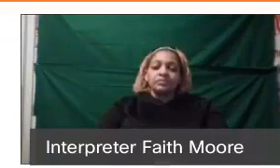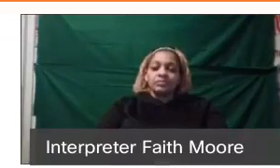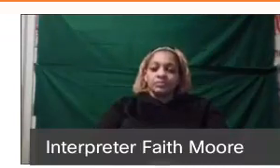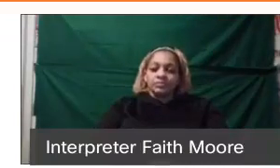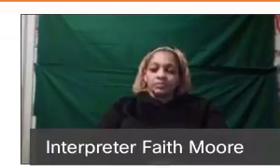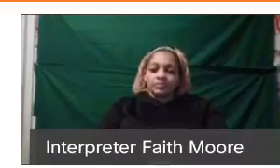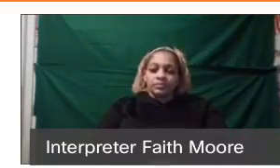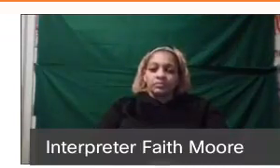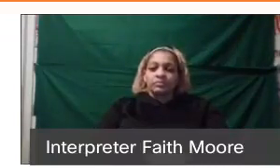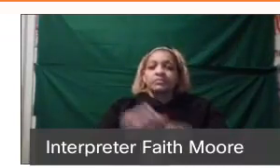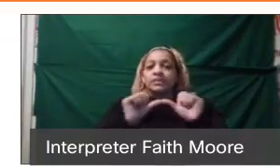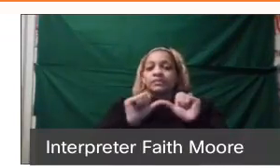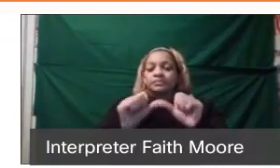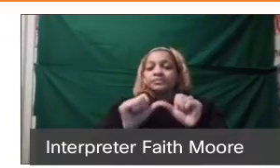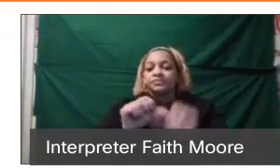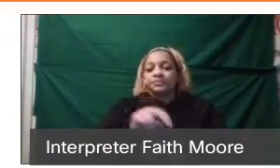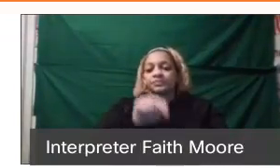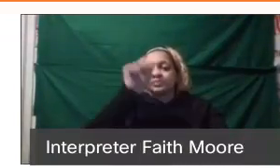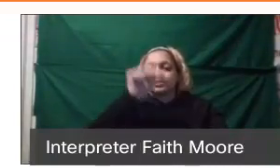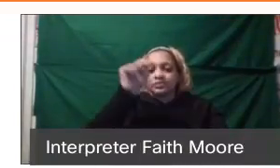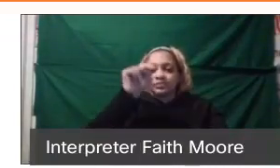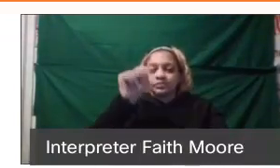Continuing north to Blair road at.